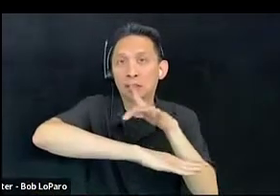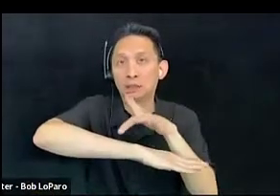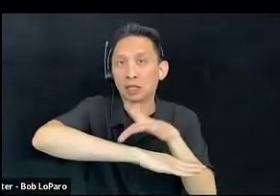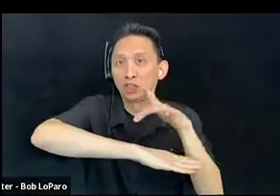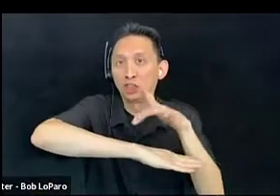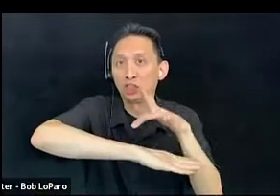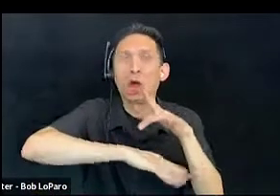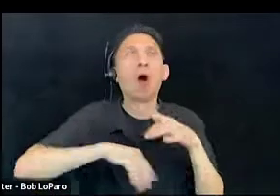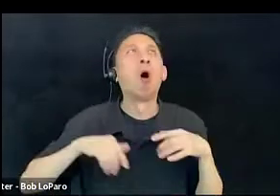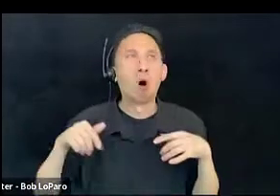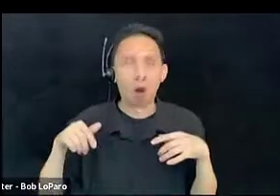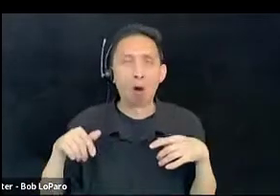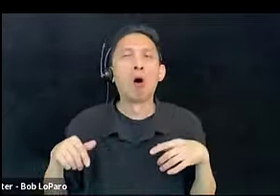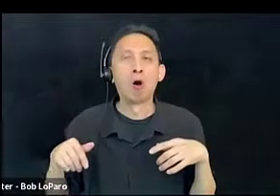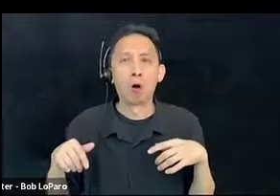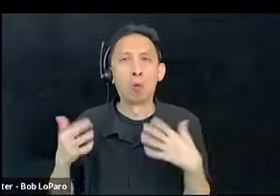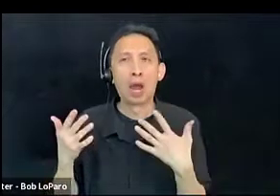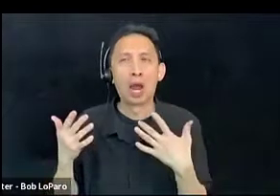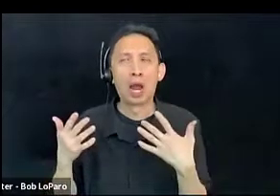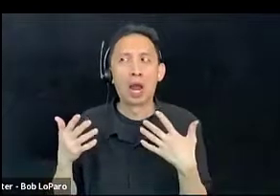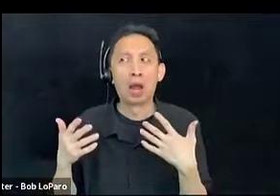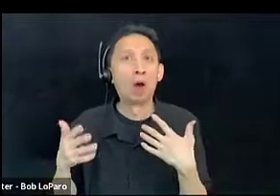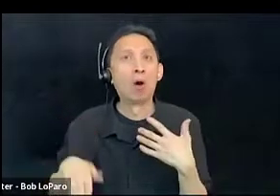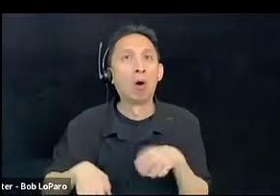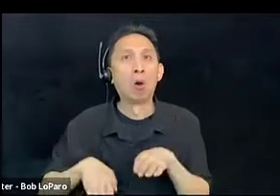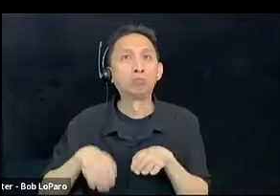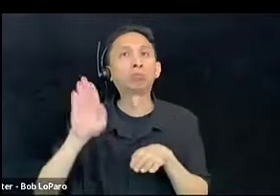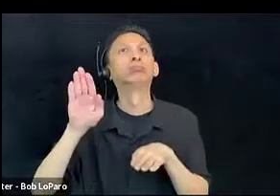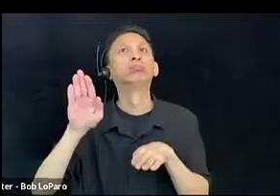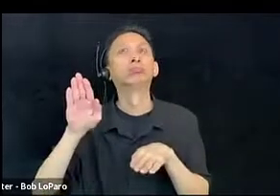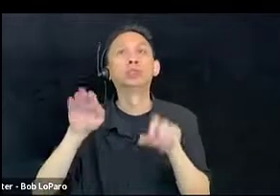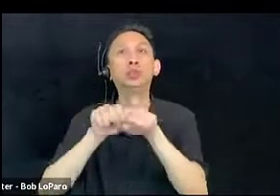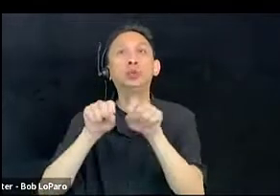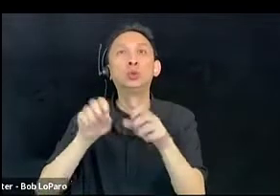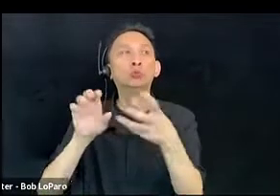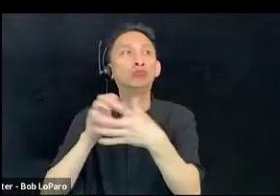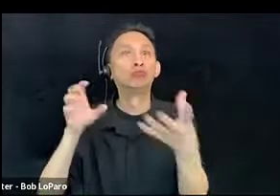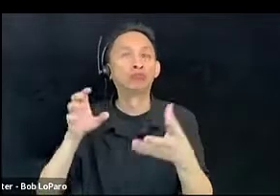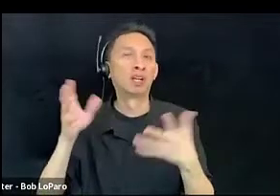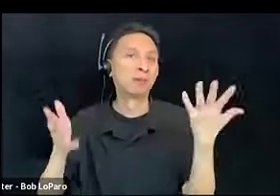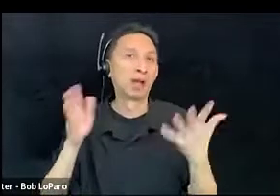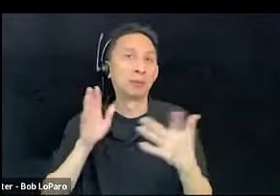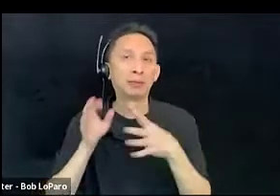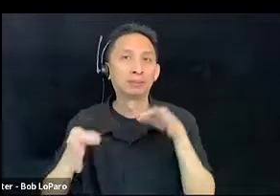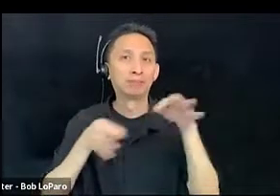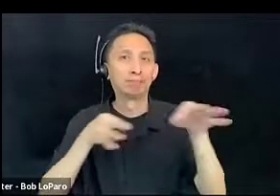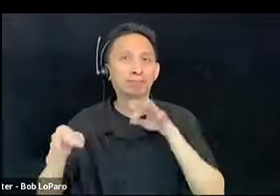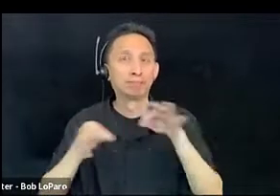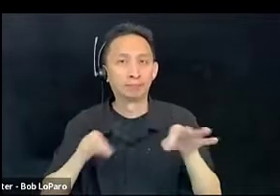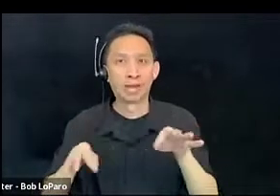And every time we get that light touch on the shin, it means we're gonna do something around that area where your feet are, right?